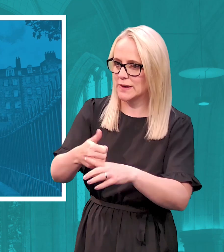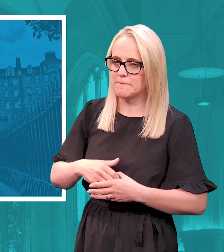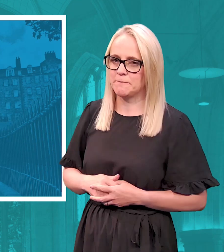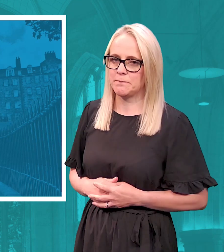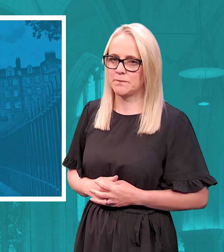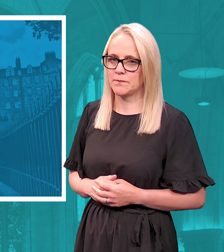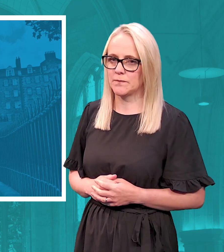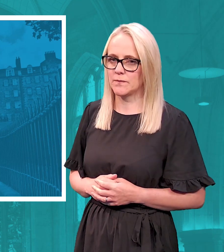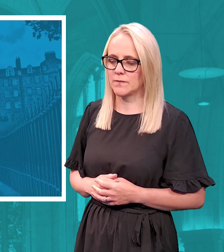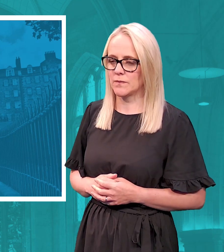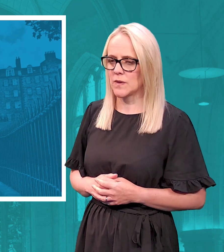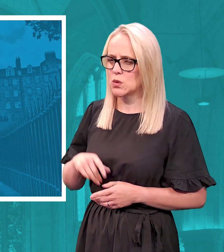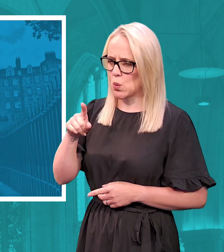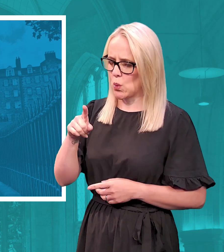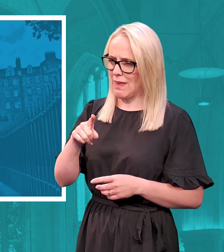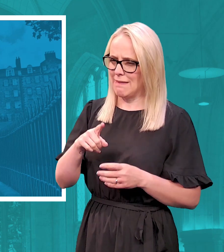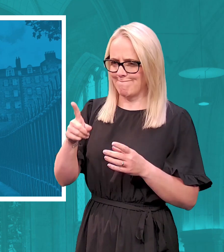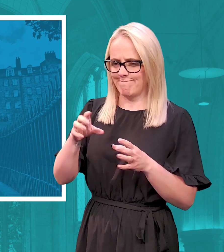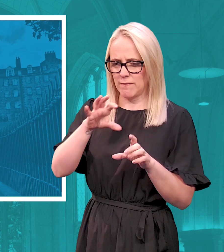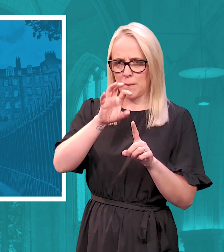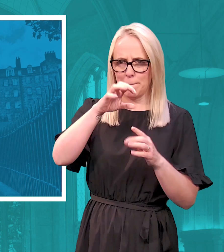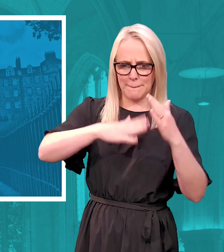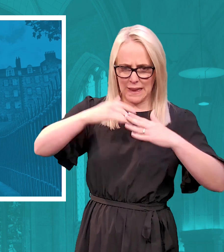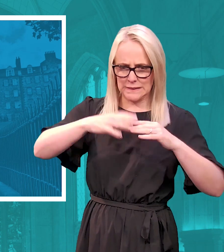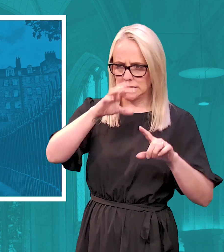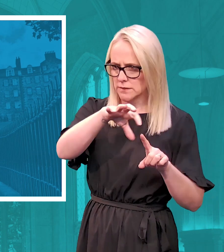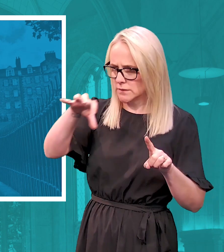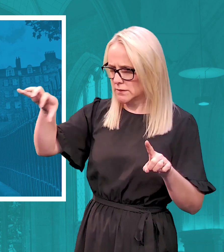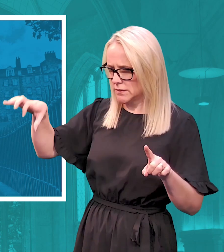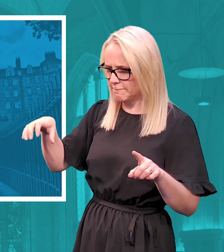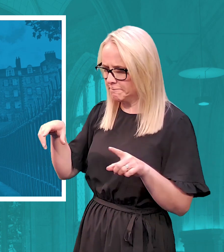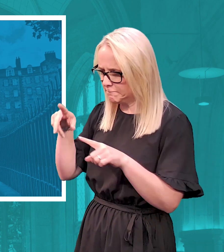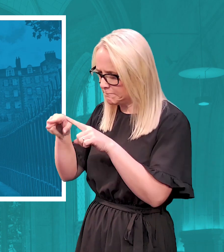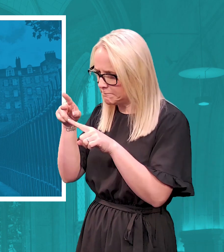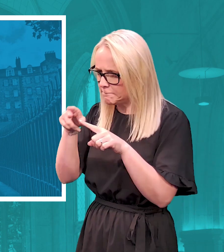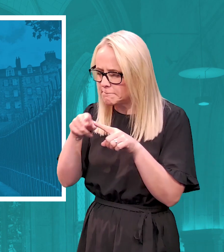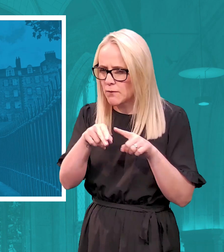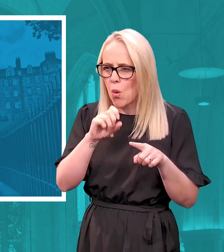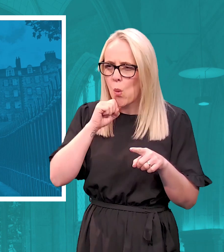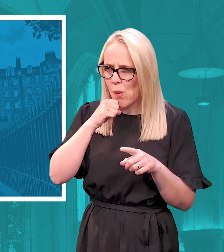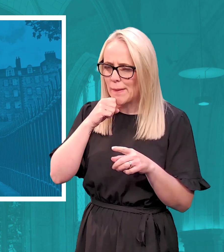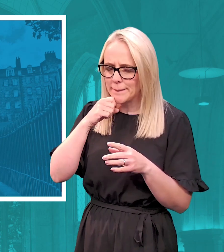Pruning the estate will involve some congregations having to be dissolved.